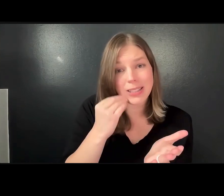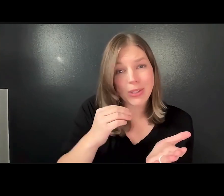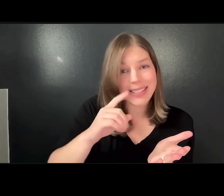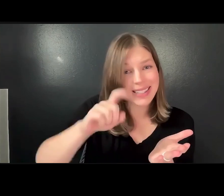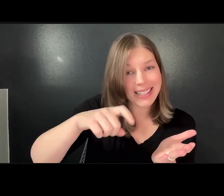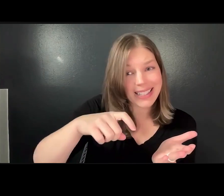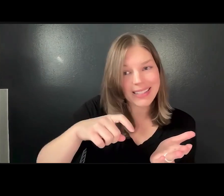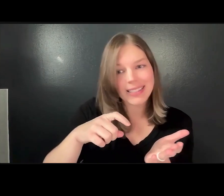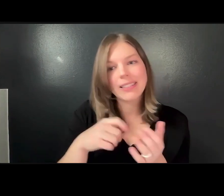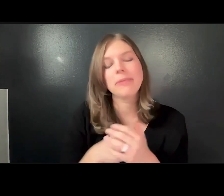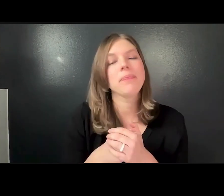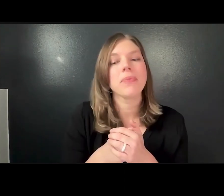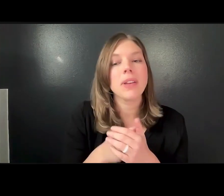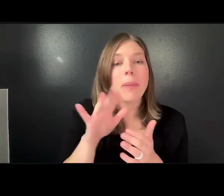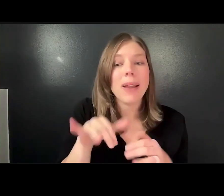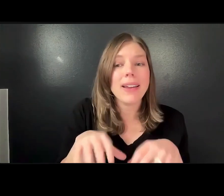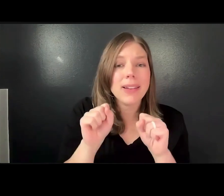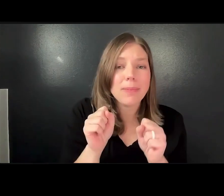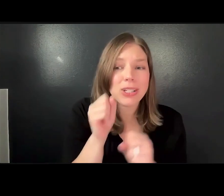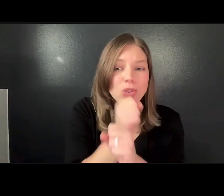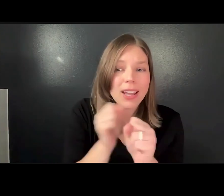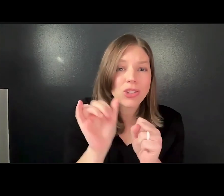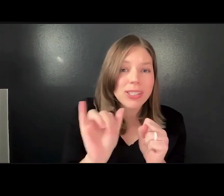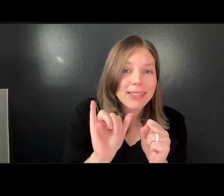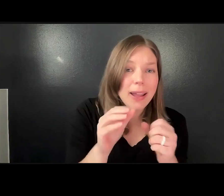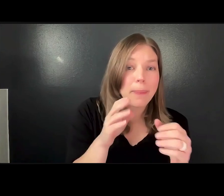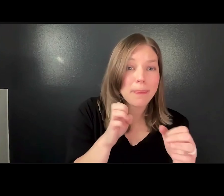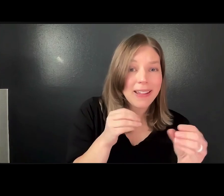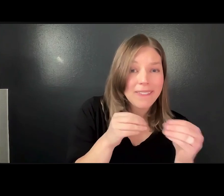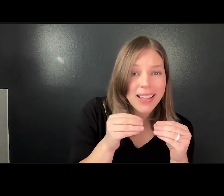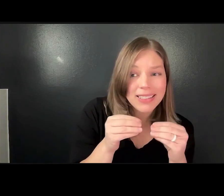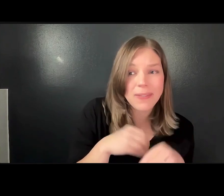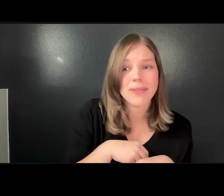aligned with the student's evolving needs. By adopting strategies such as being flexible,